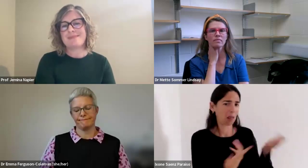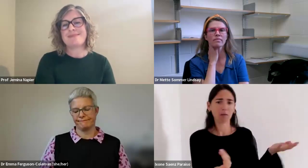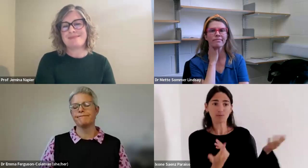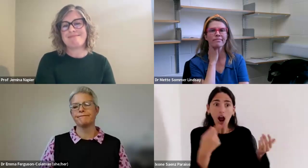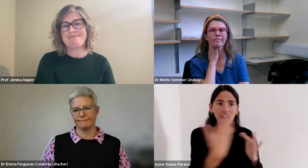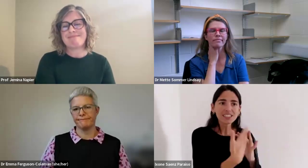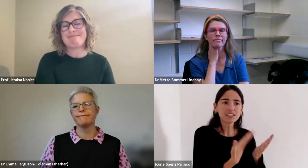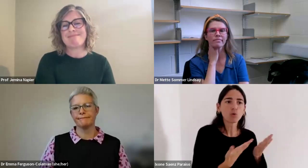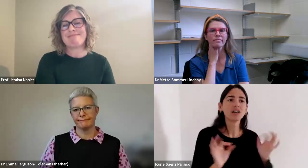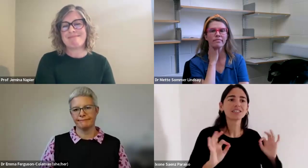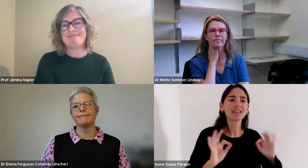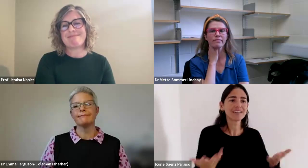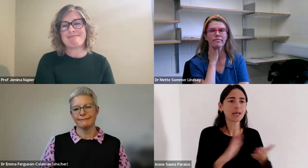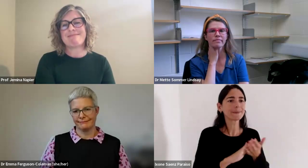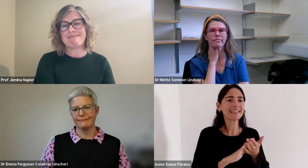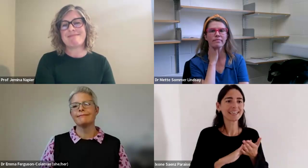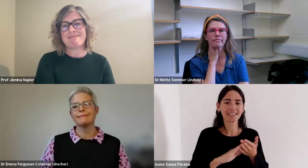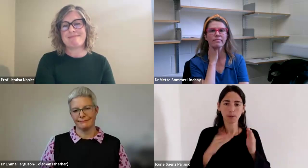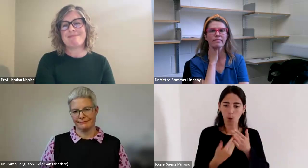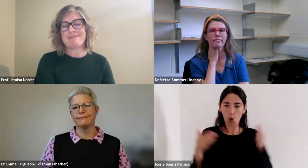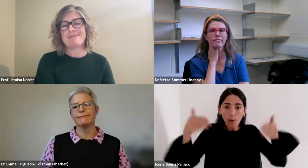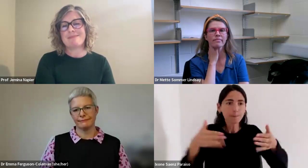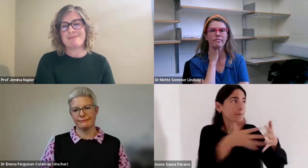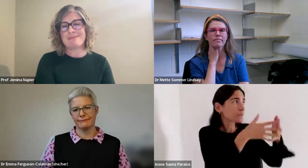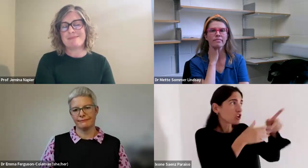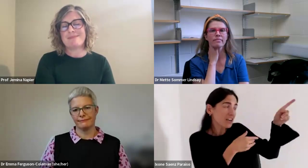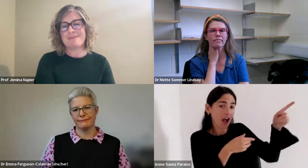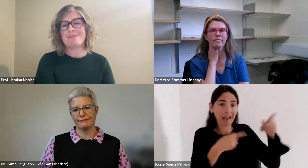And people say there's no research in Spanish, and you think Well there is! There's lots,